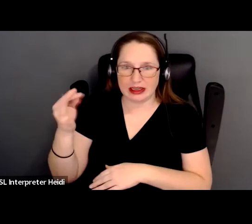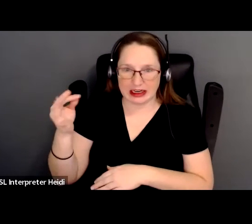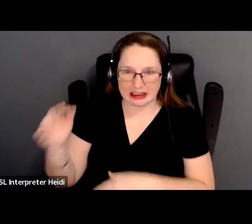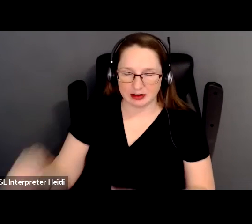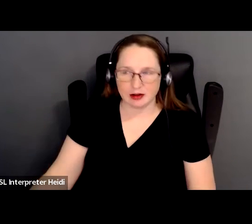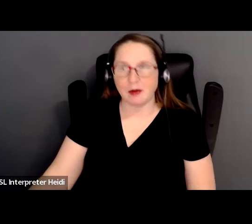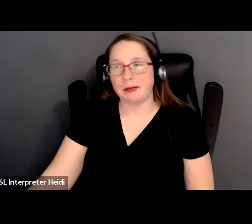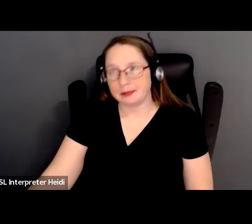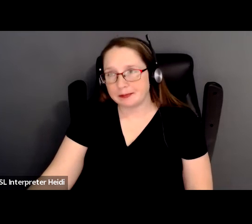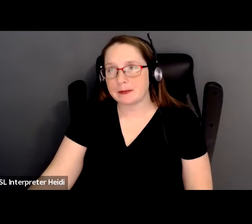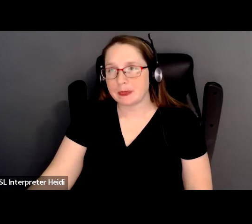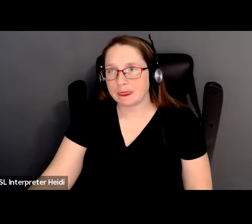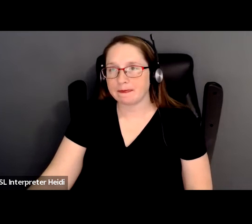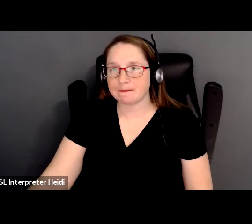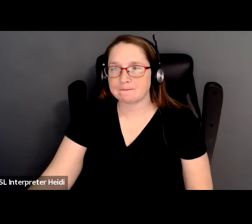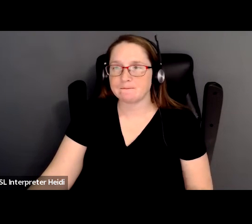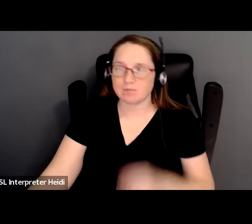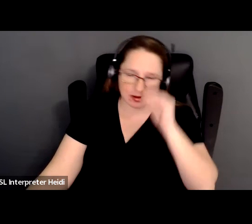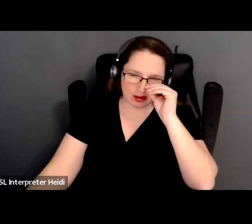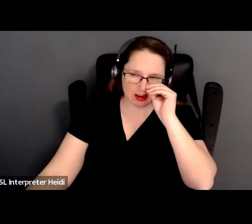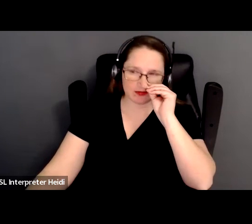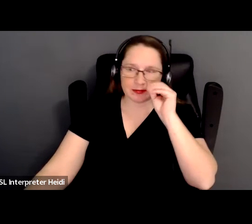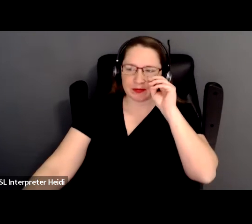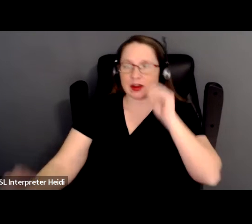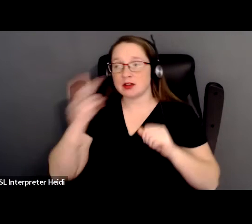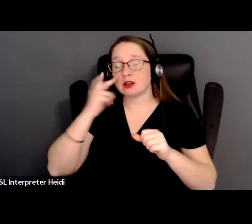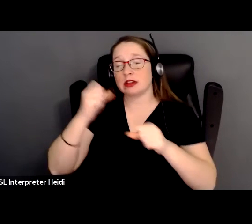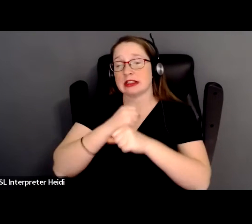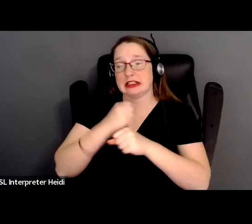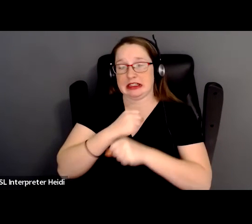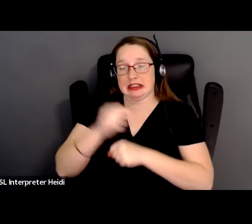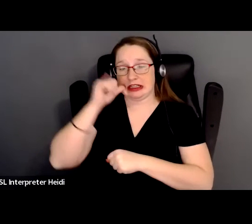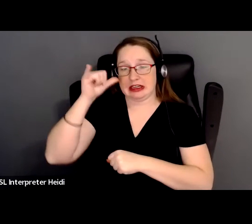Now, I saw some statistics yesterday from my colleague, Shay Tanis, who was looking